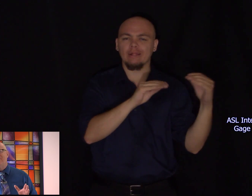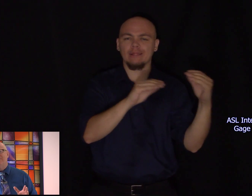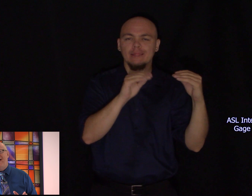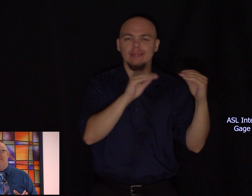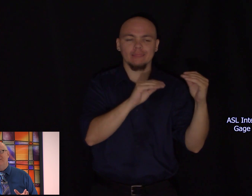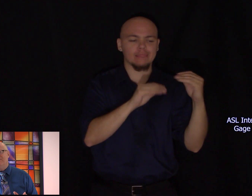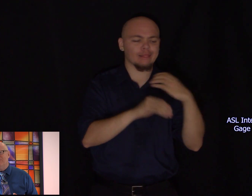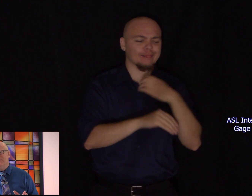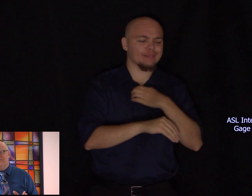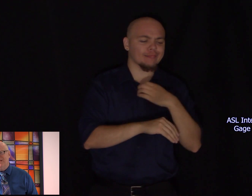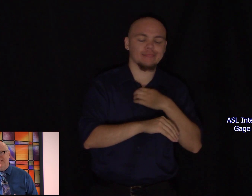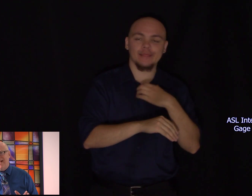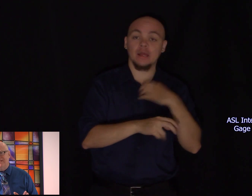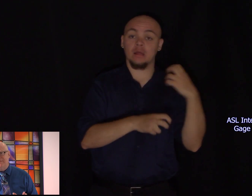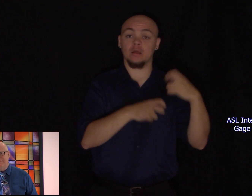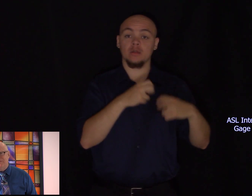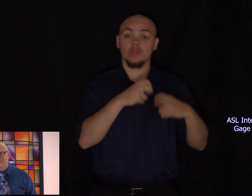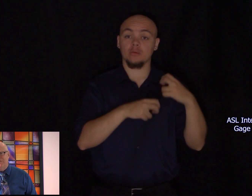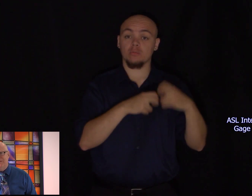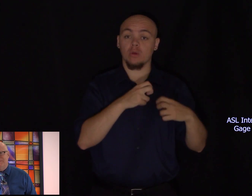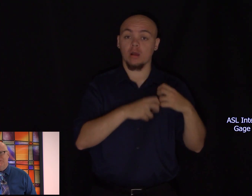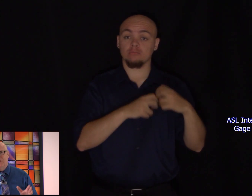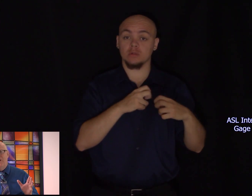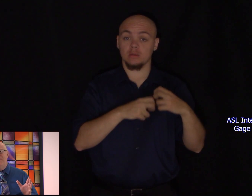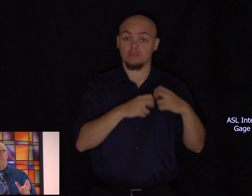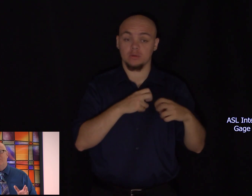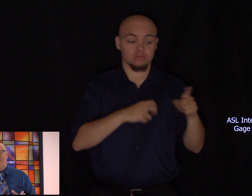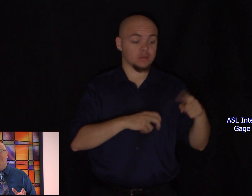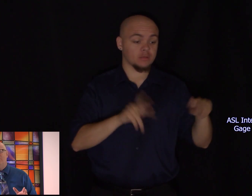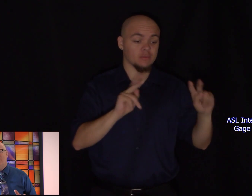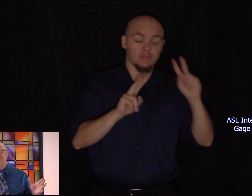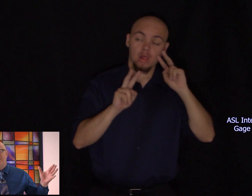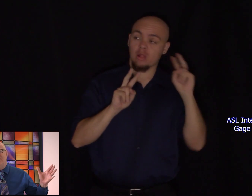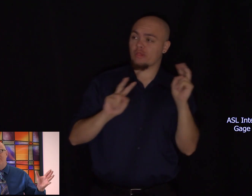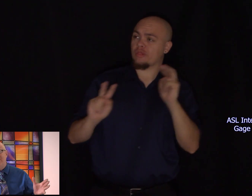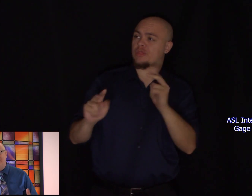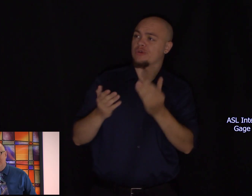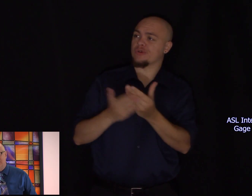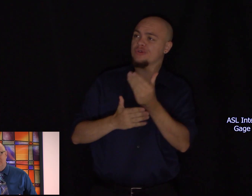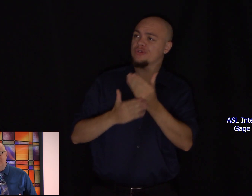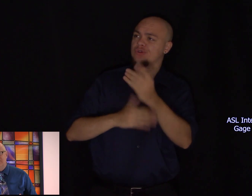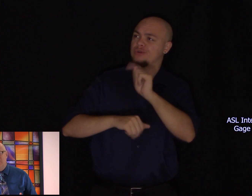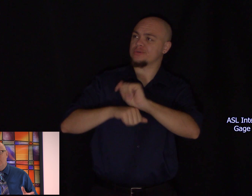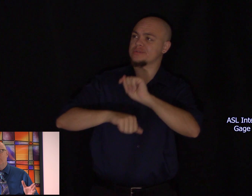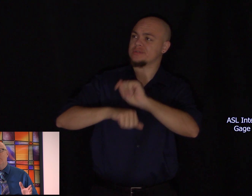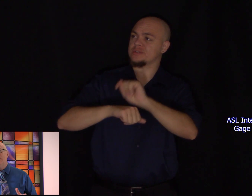that was passing through the city as they rebuilt the temple the problem was that the people looked